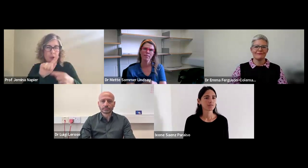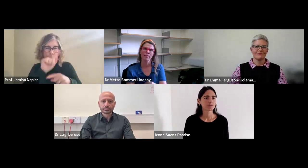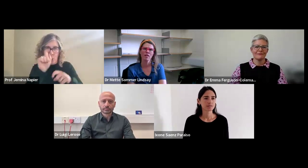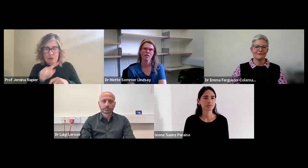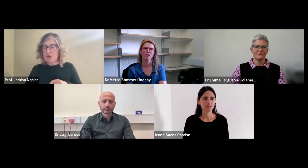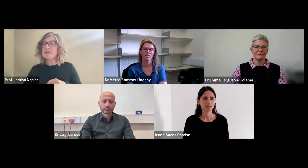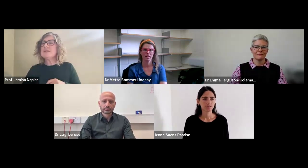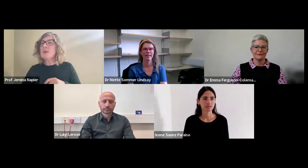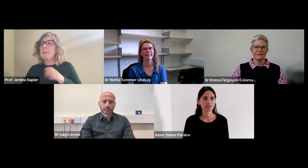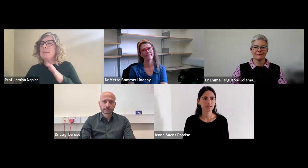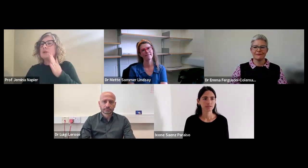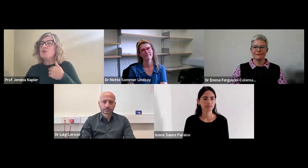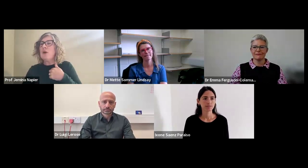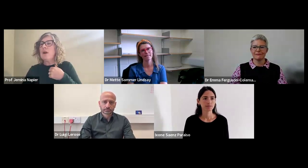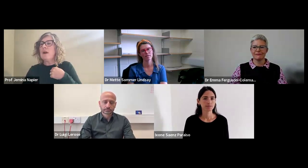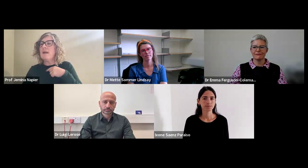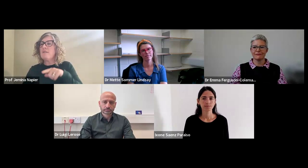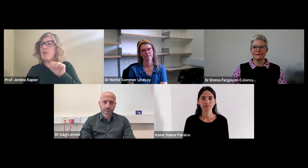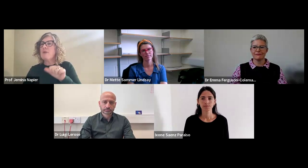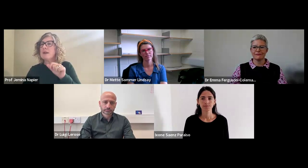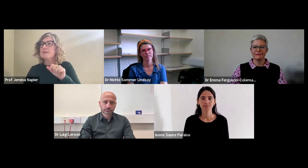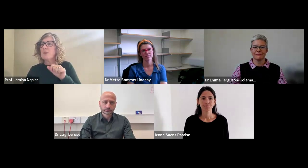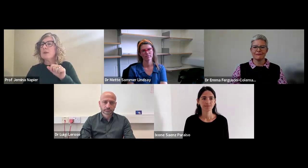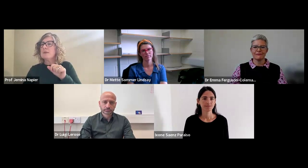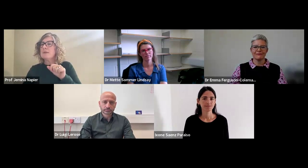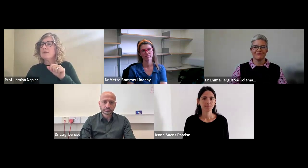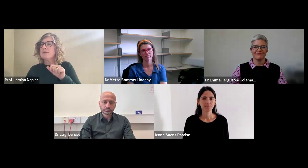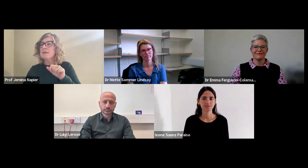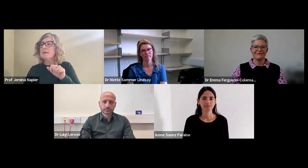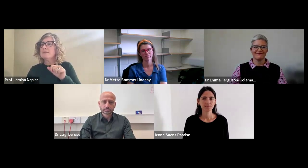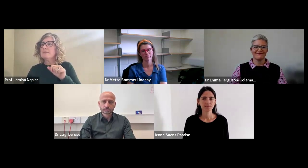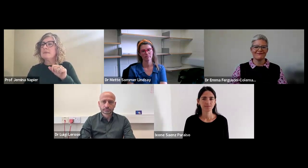order of panelists to respond for each of the questions so I better make sure that I follow the